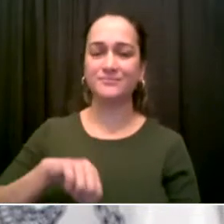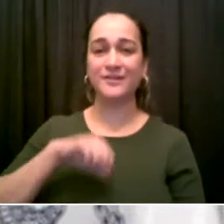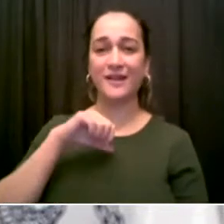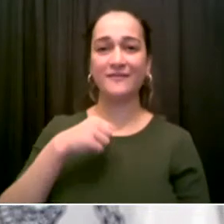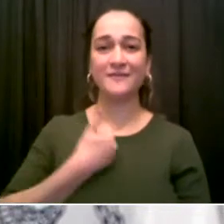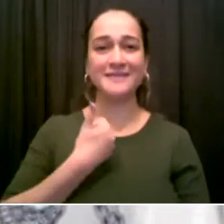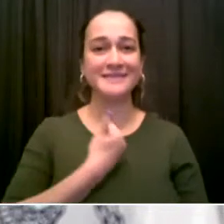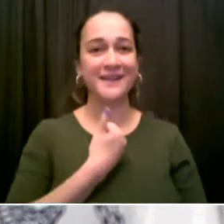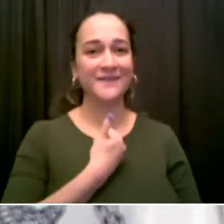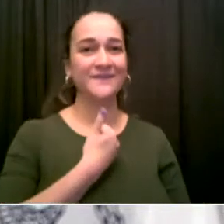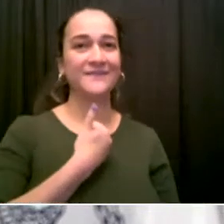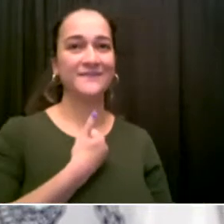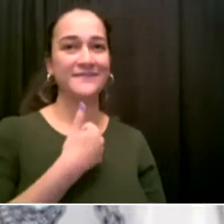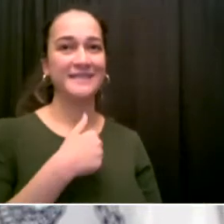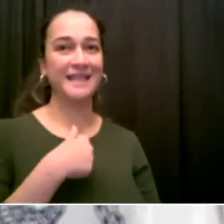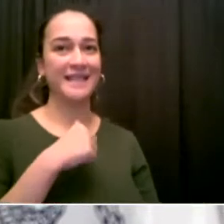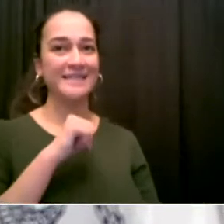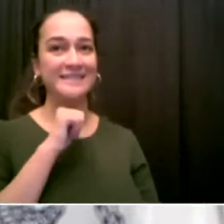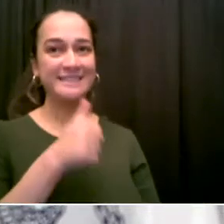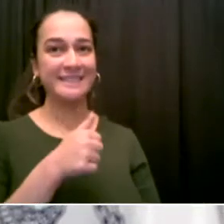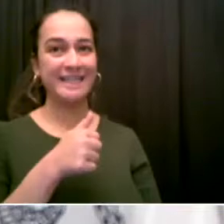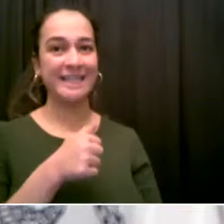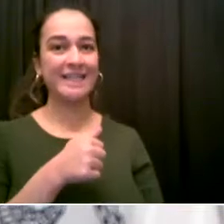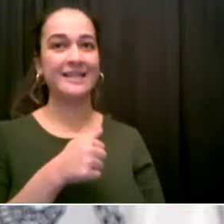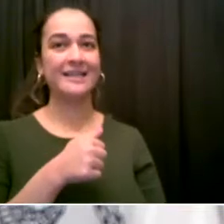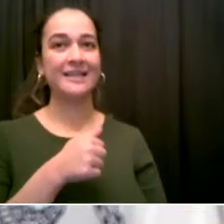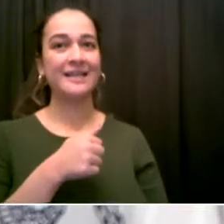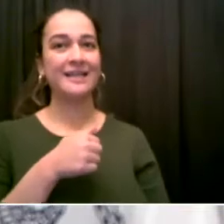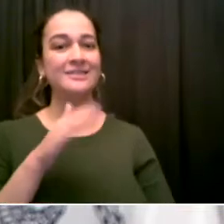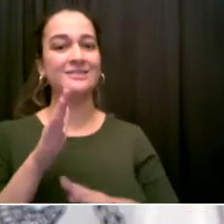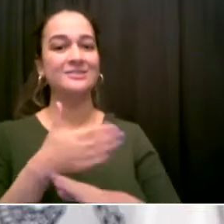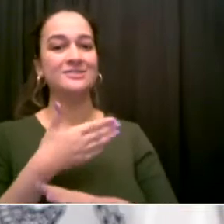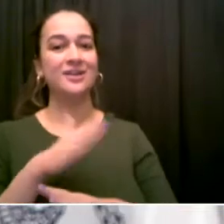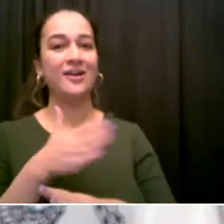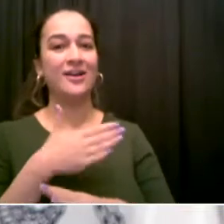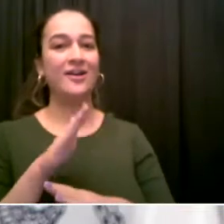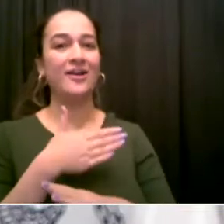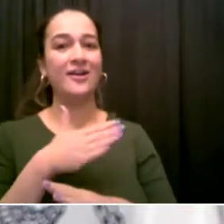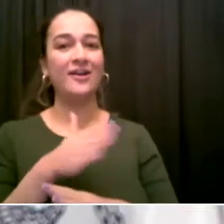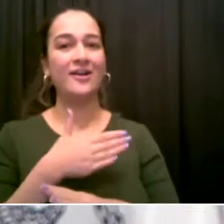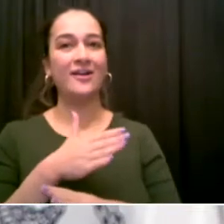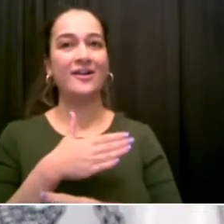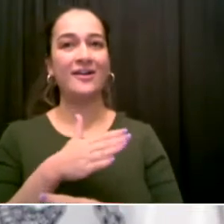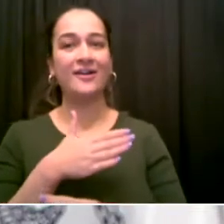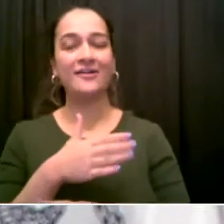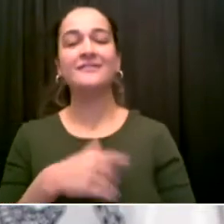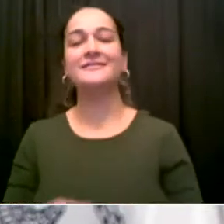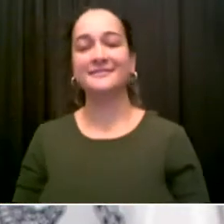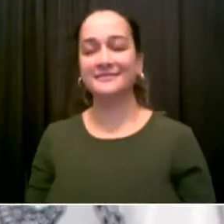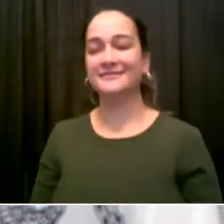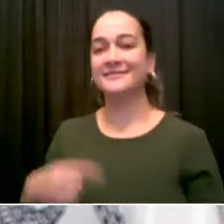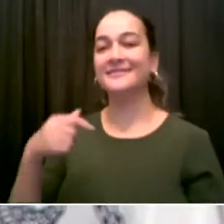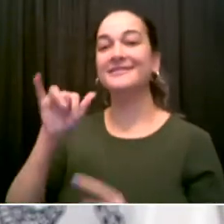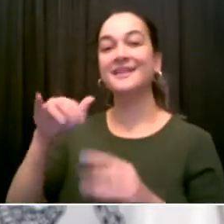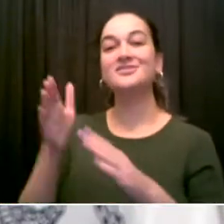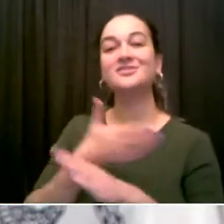Reporter: VERY GOOD. I'M VERY PROUD OF MYSELF